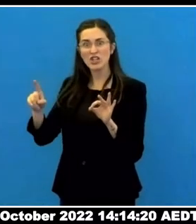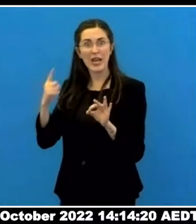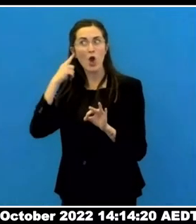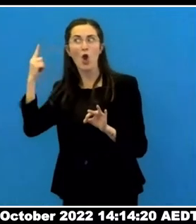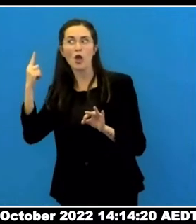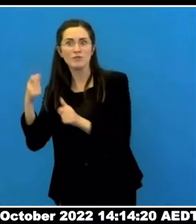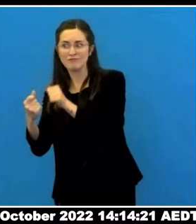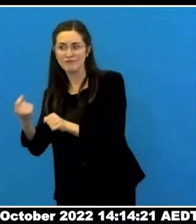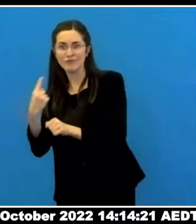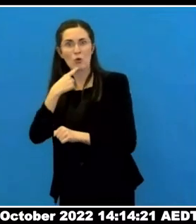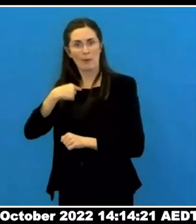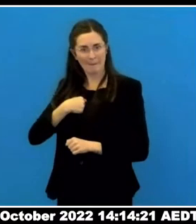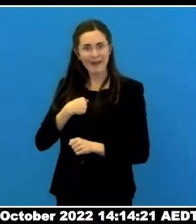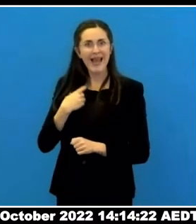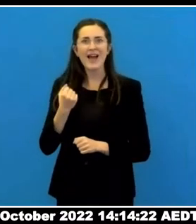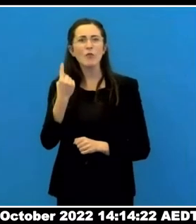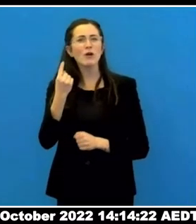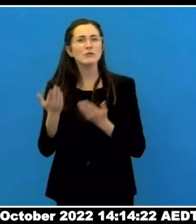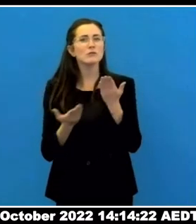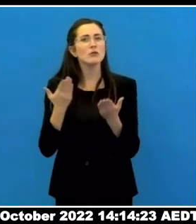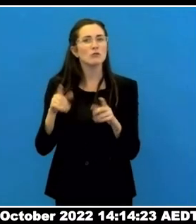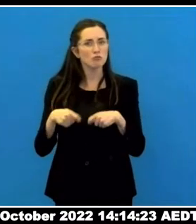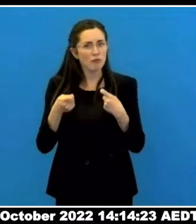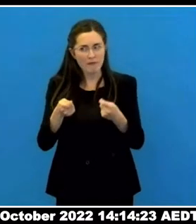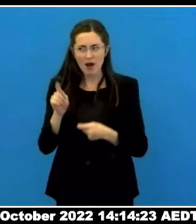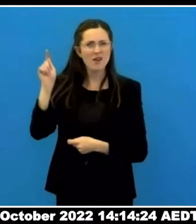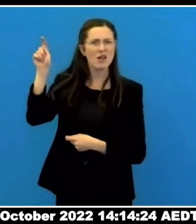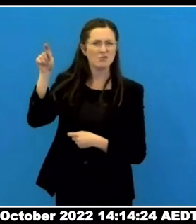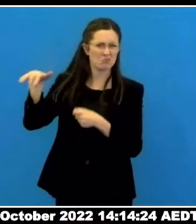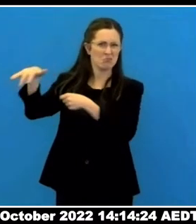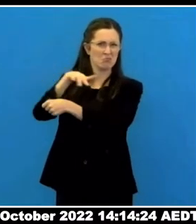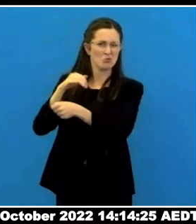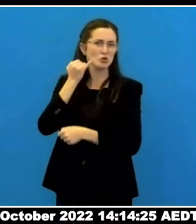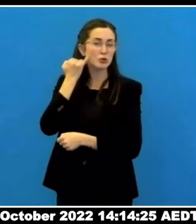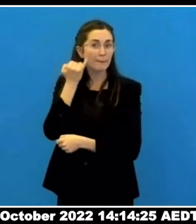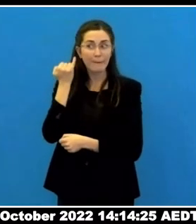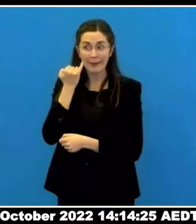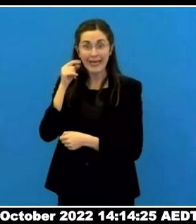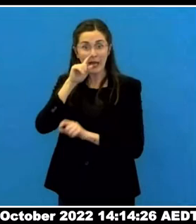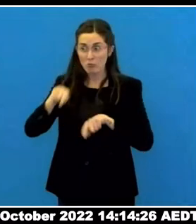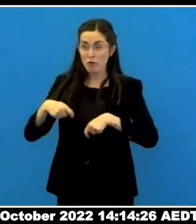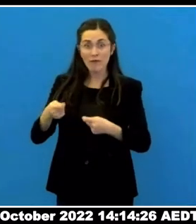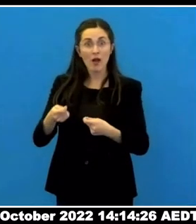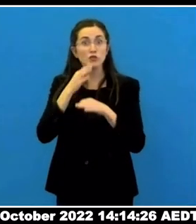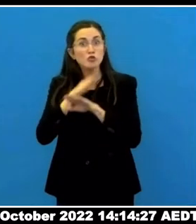She told me that there was a service provider who was providing services to children in Shepparton.